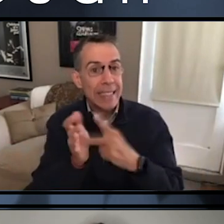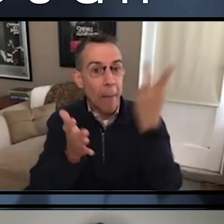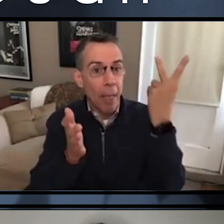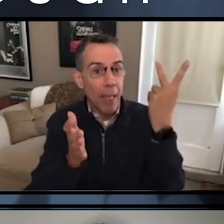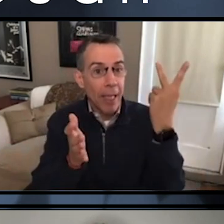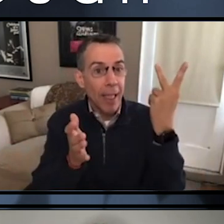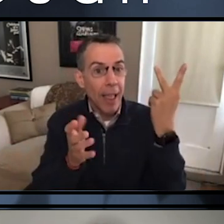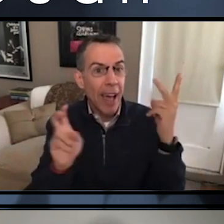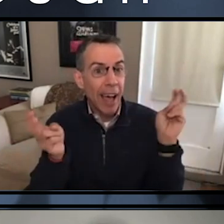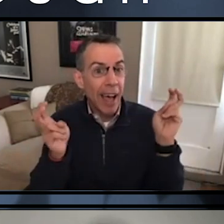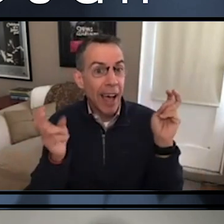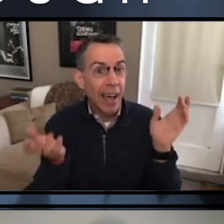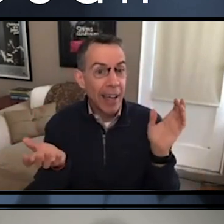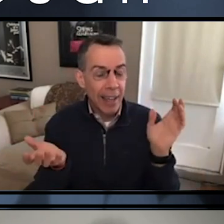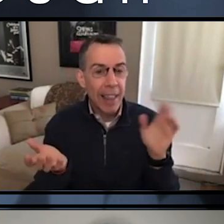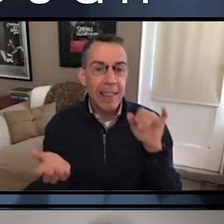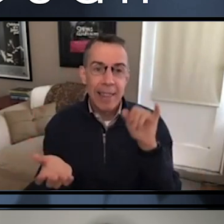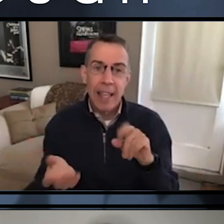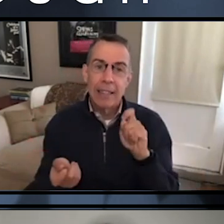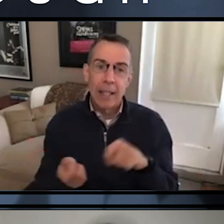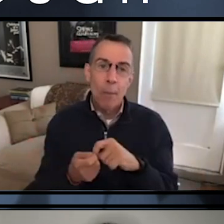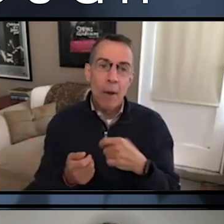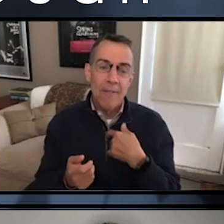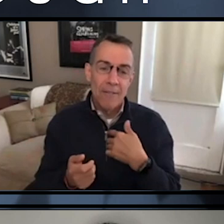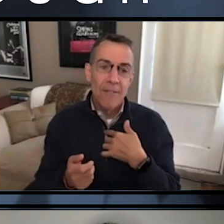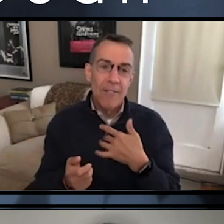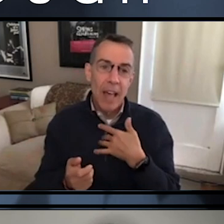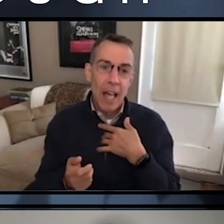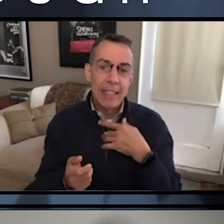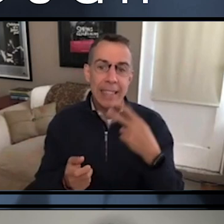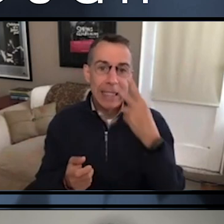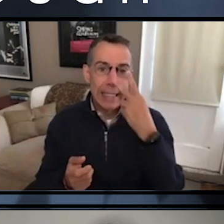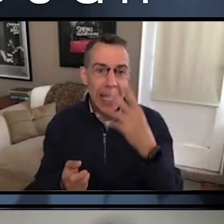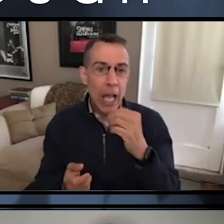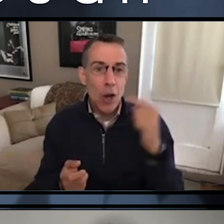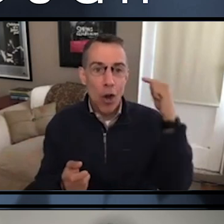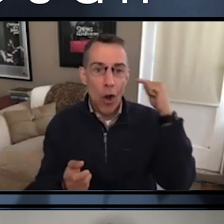Steven: Yeah. Right. Exactly. We both felt unseen, unheard, and that that was